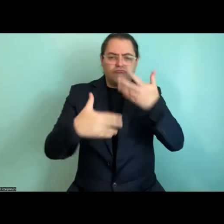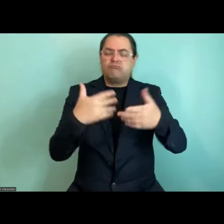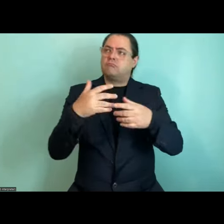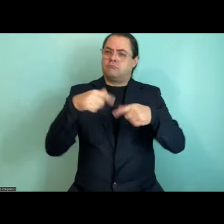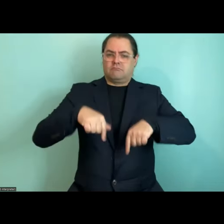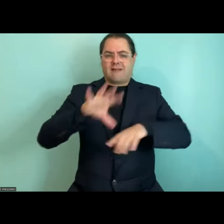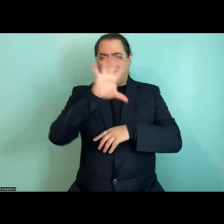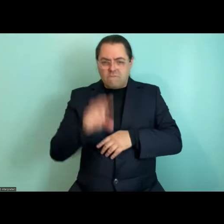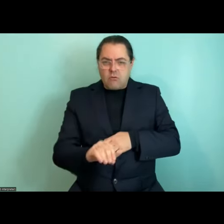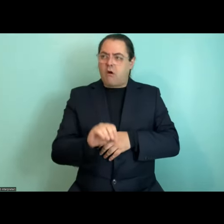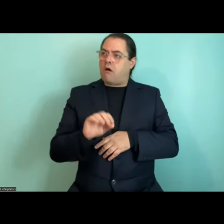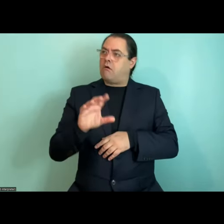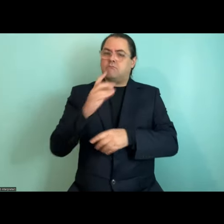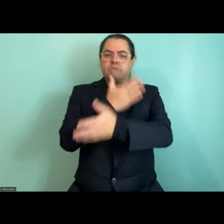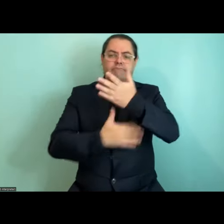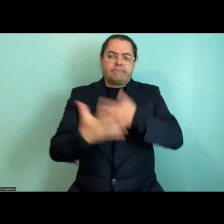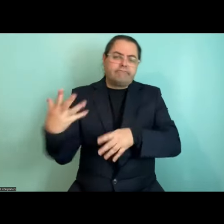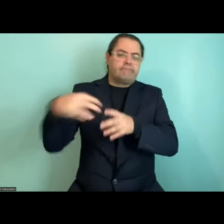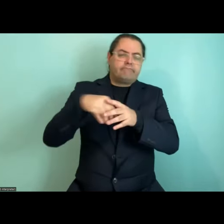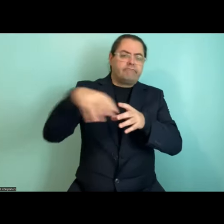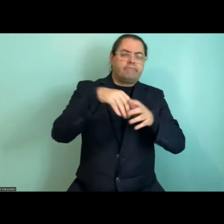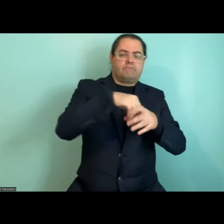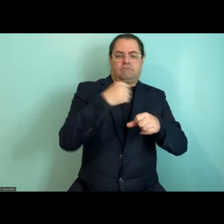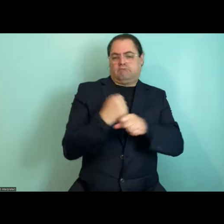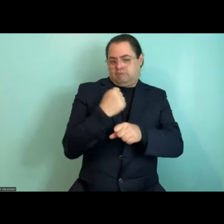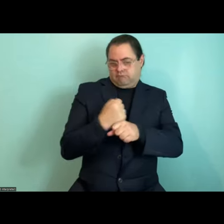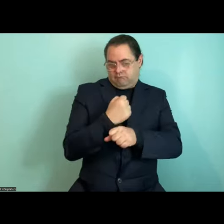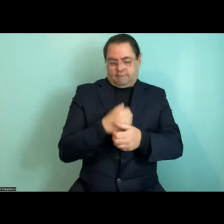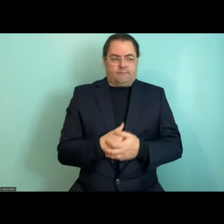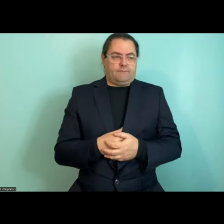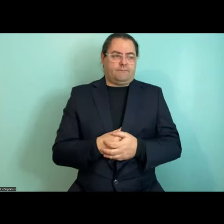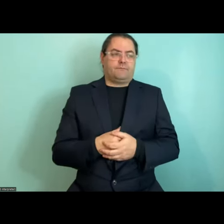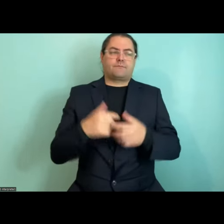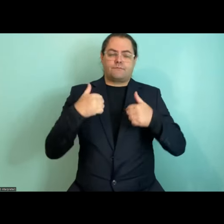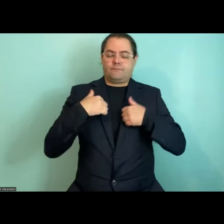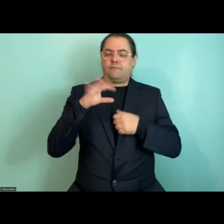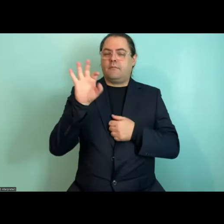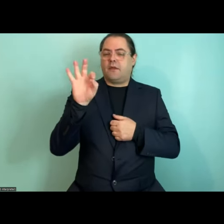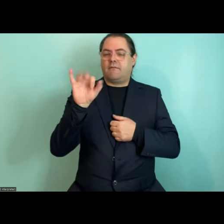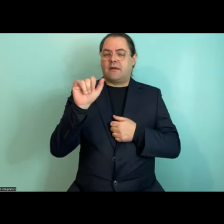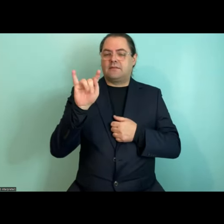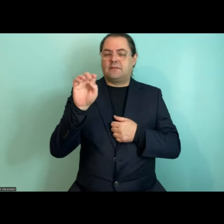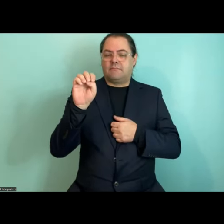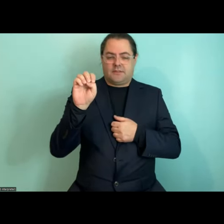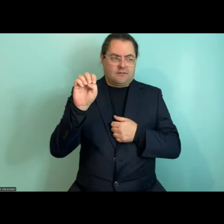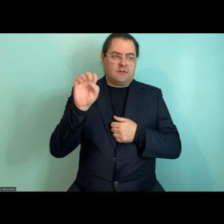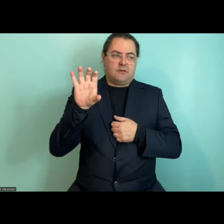and clue downloads effective, the pests and asked us on the on the cap.